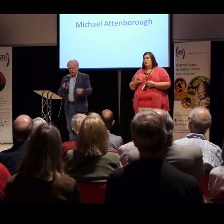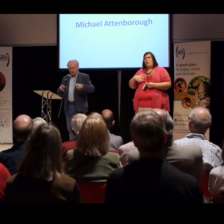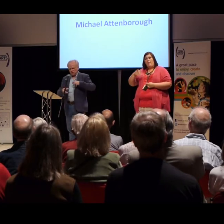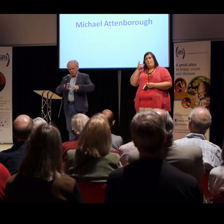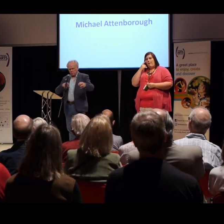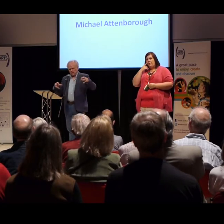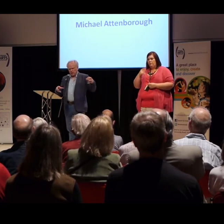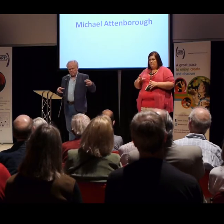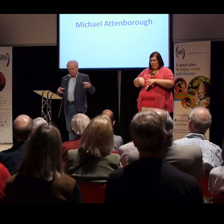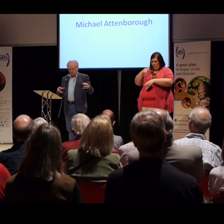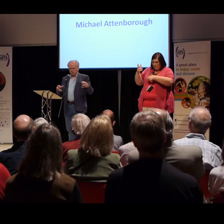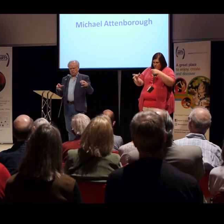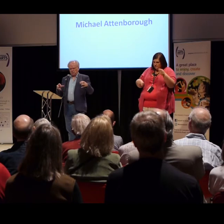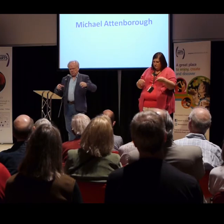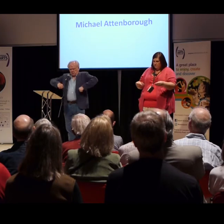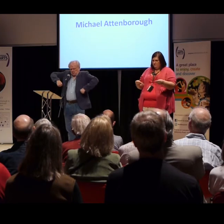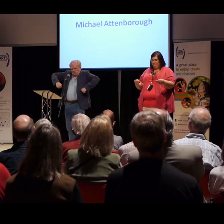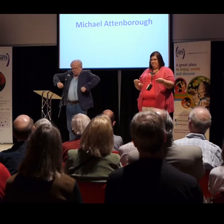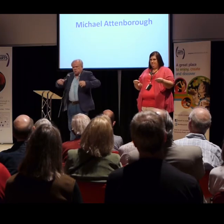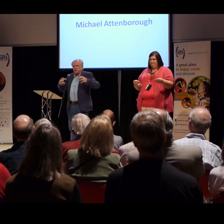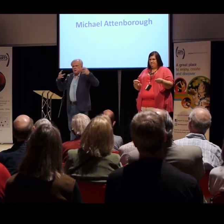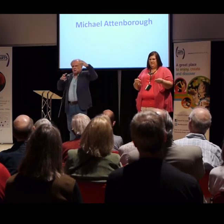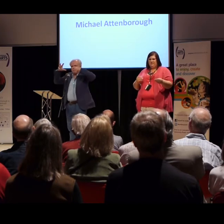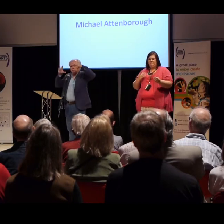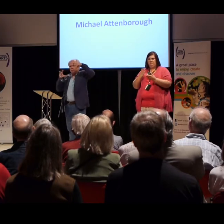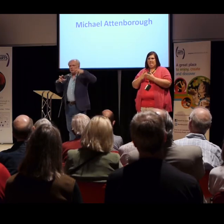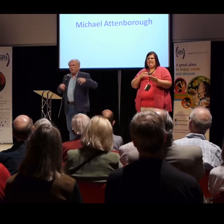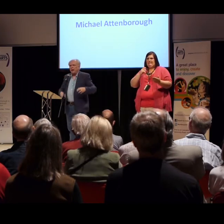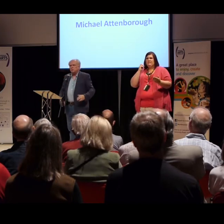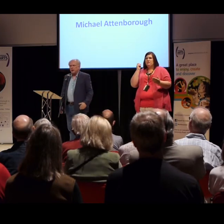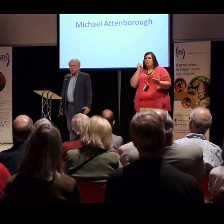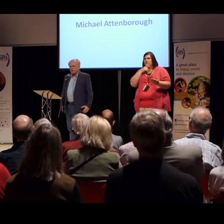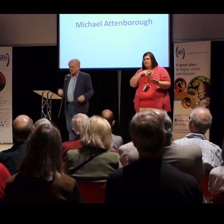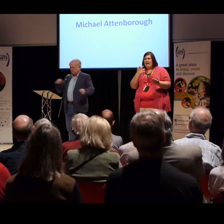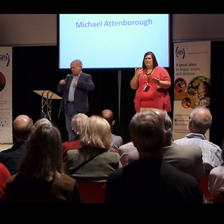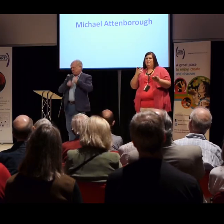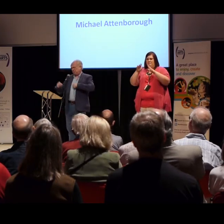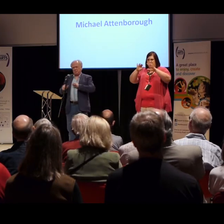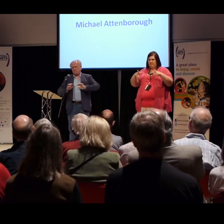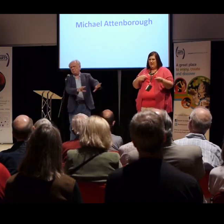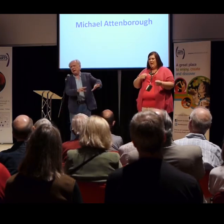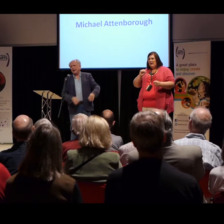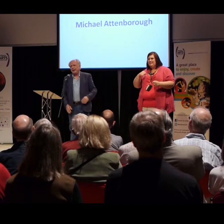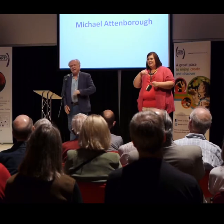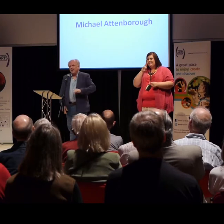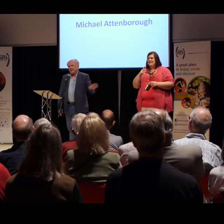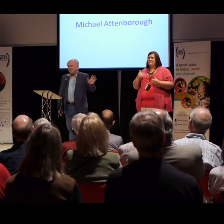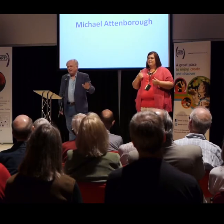And they opened it up and looked at this strange abstract shape, and said, "Alright, I see," and then put it back again and